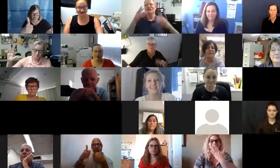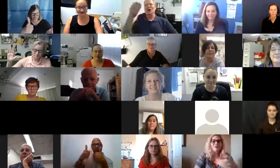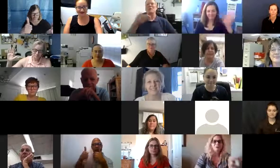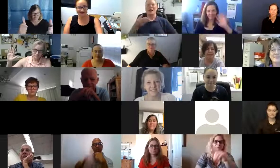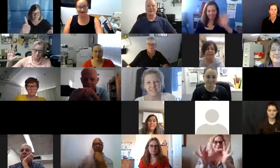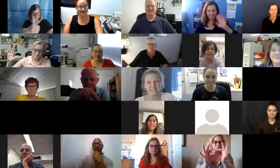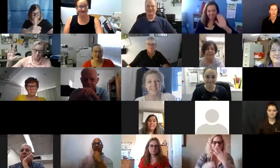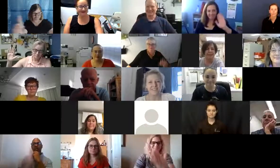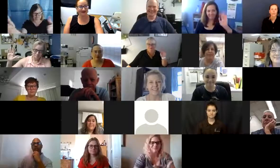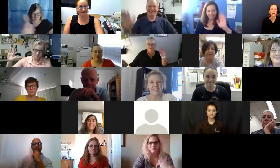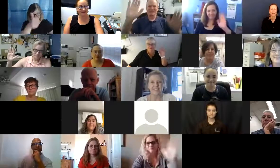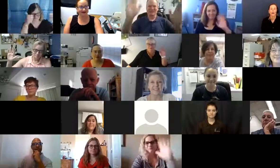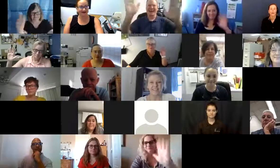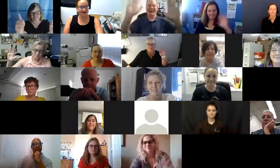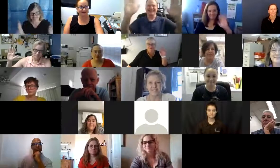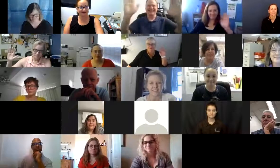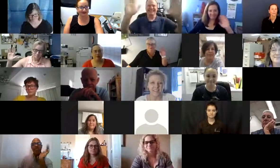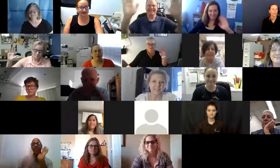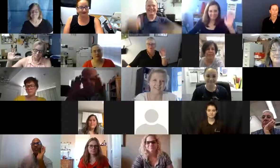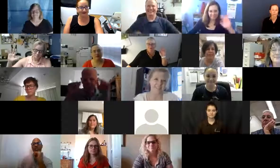Tom: You are very welcome!